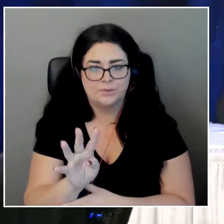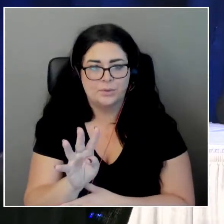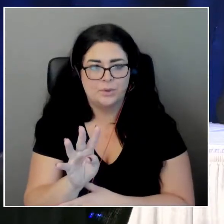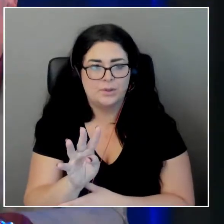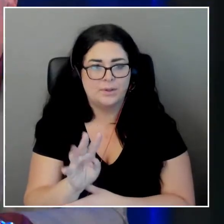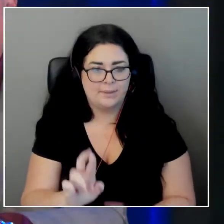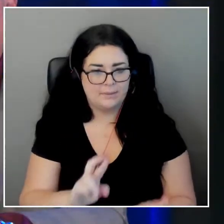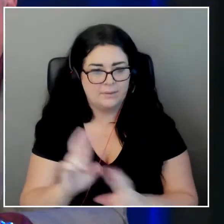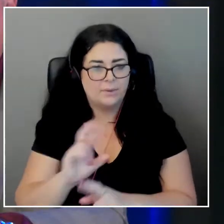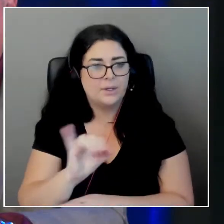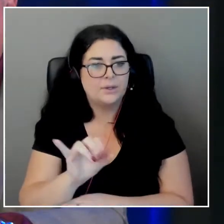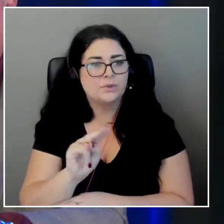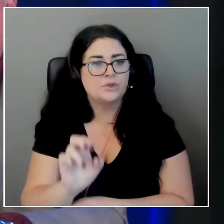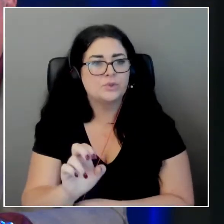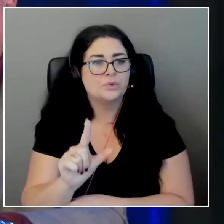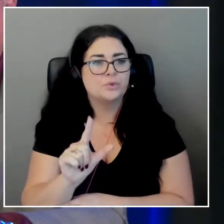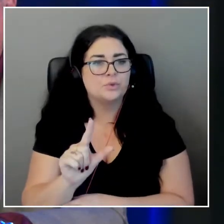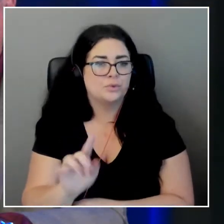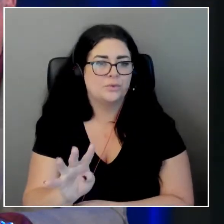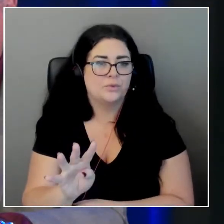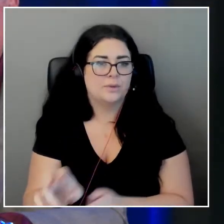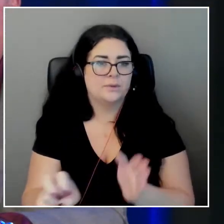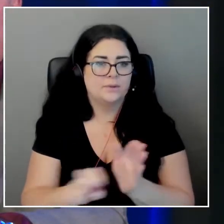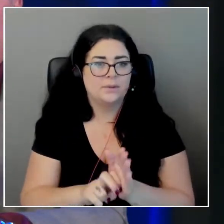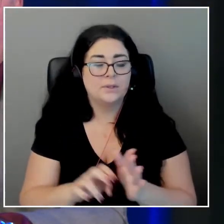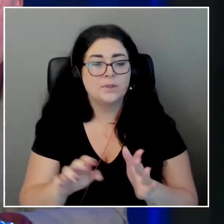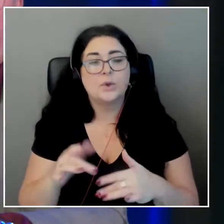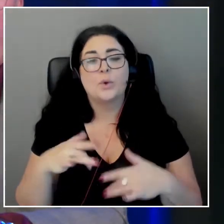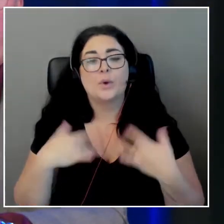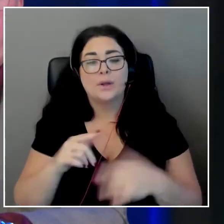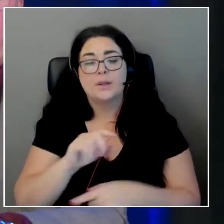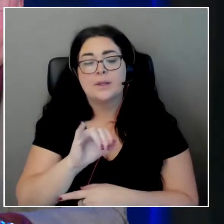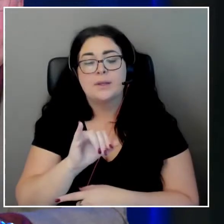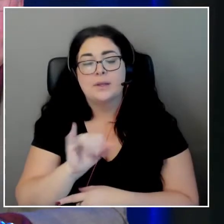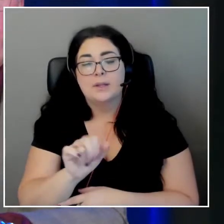Early in 2024, we will begin sharing more information about the new vessel.